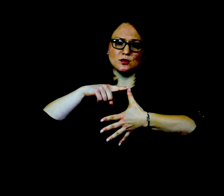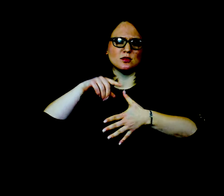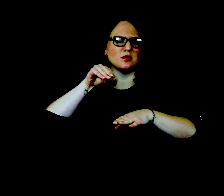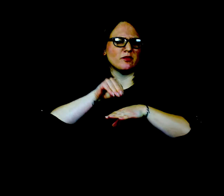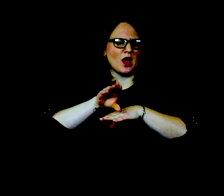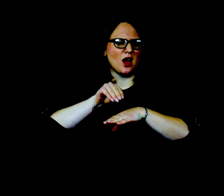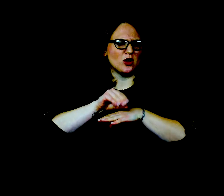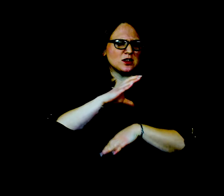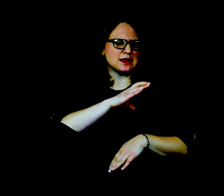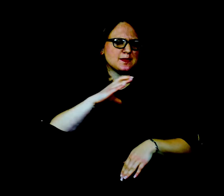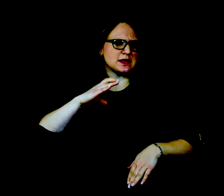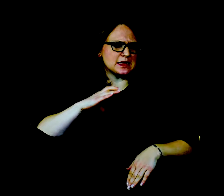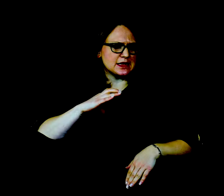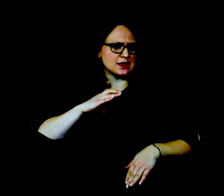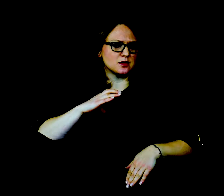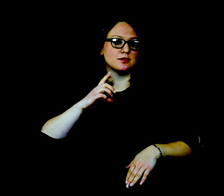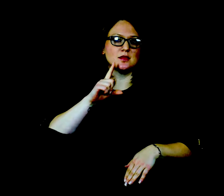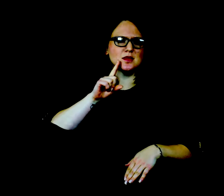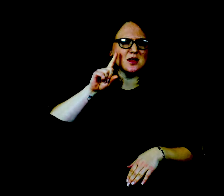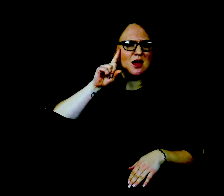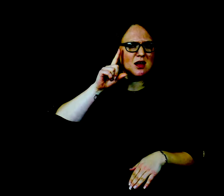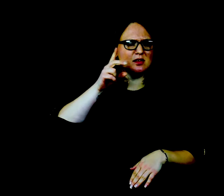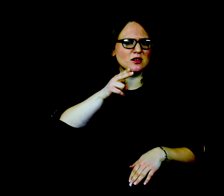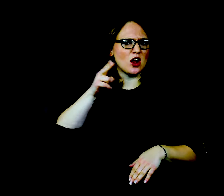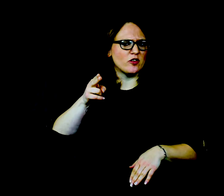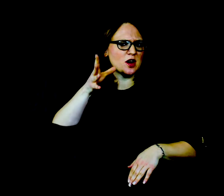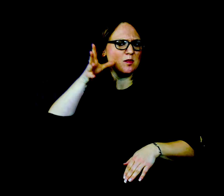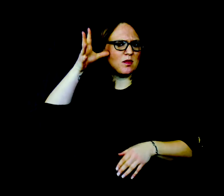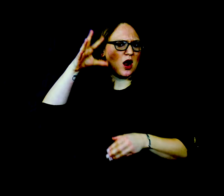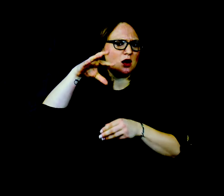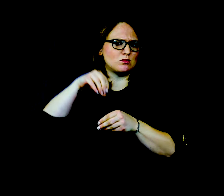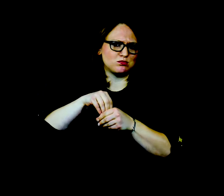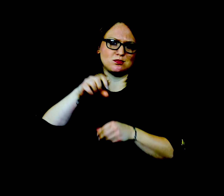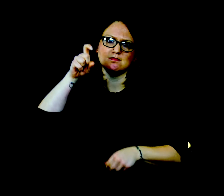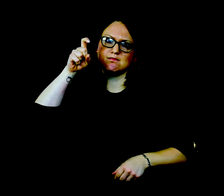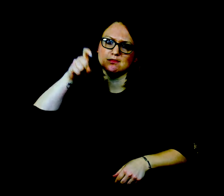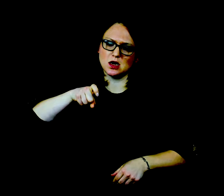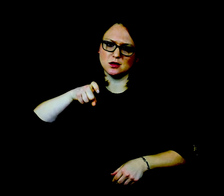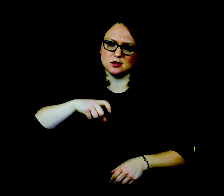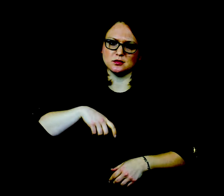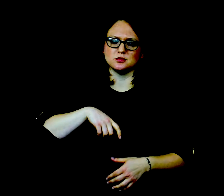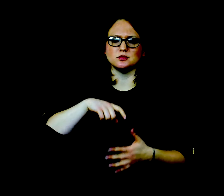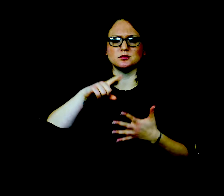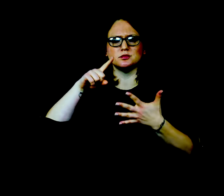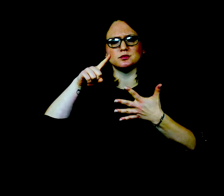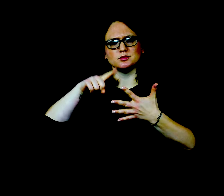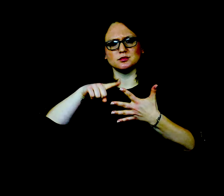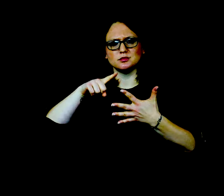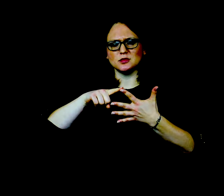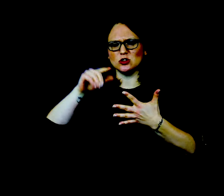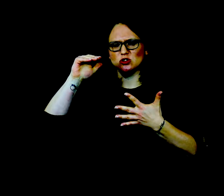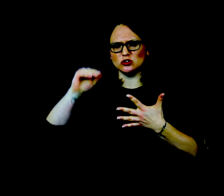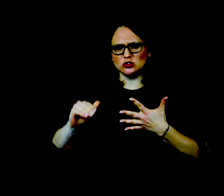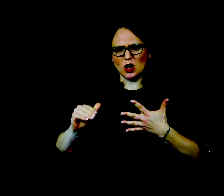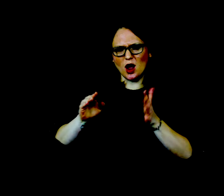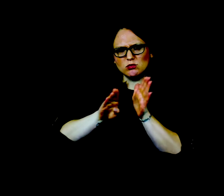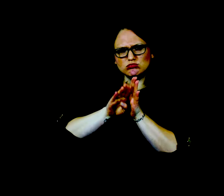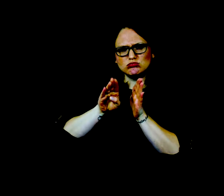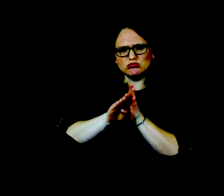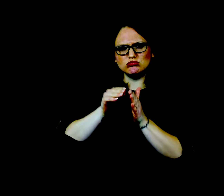and parent representation on the board; 2) Each child’s progress is measured using